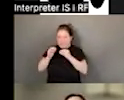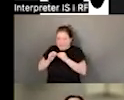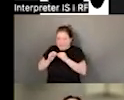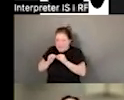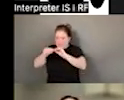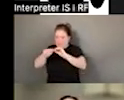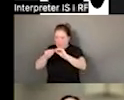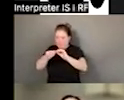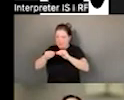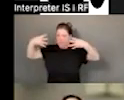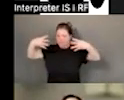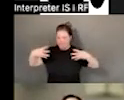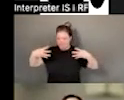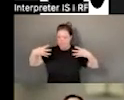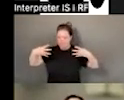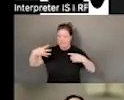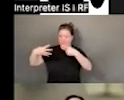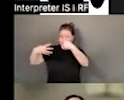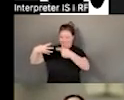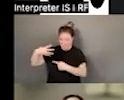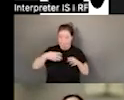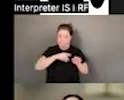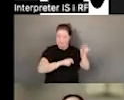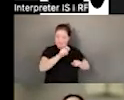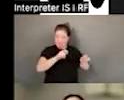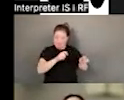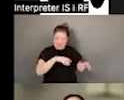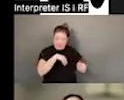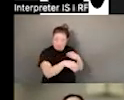And the different criteria that we selected from this project